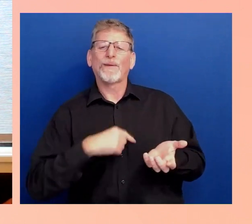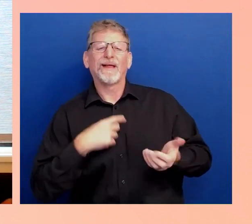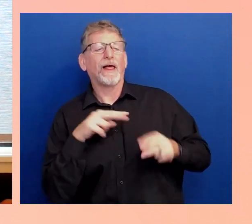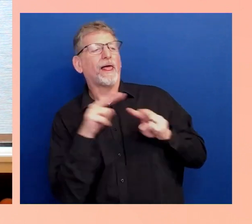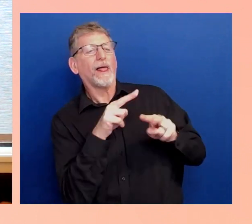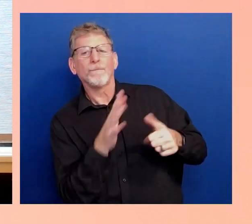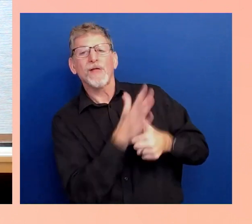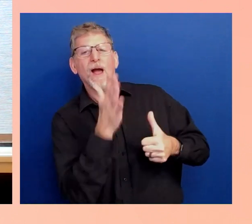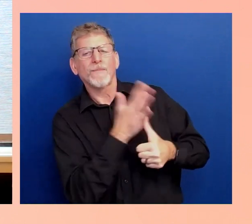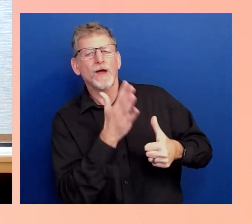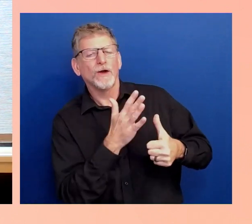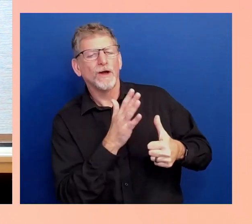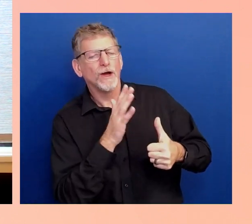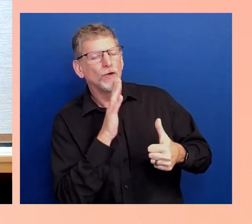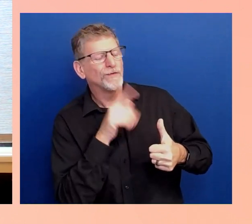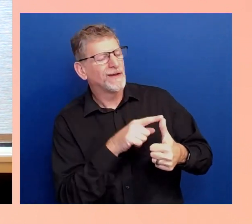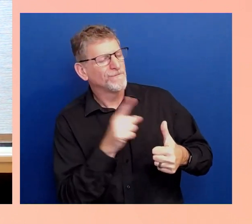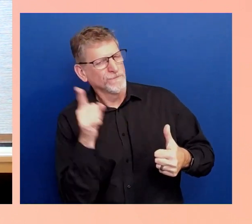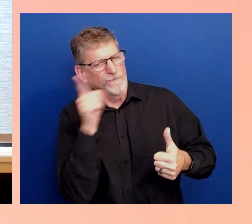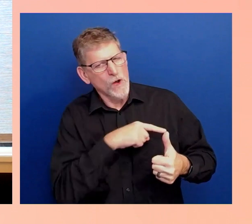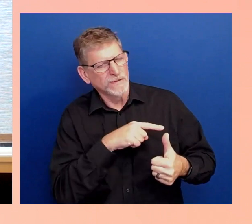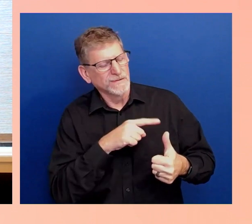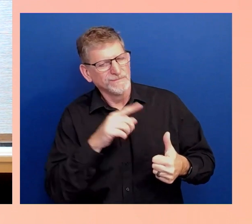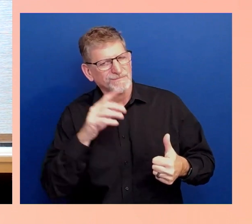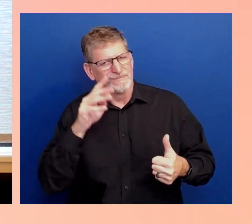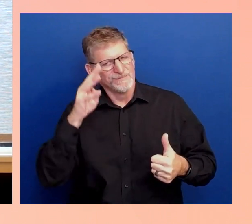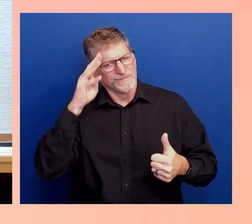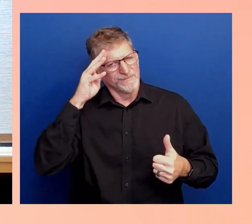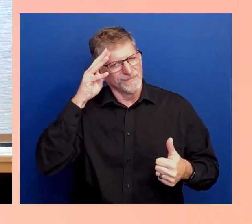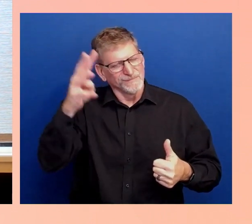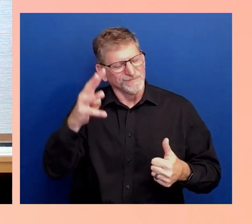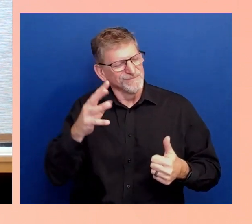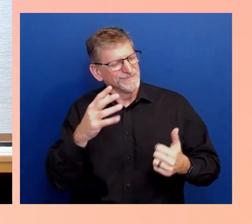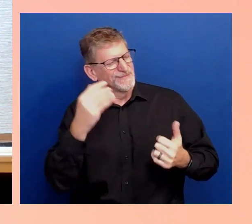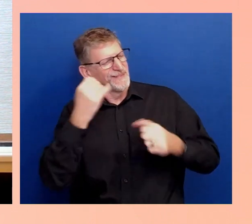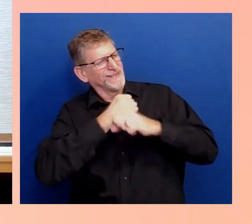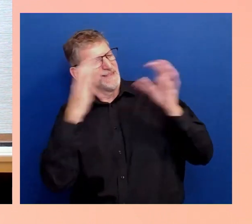The truth is that intersectionality should be a part of our thinking,